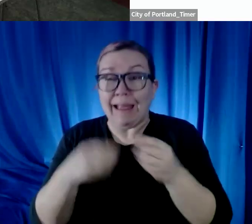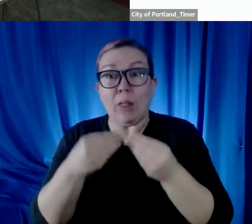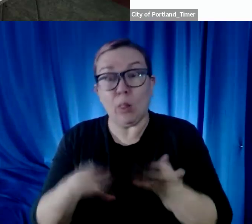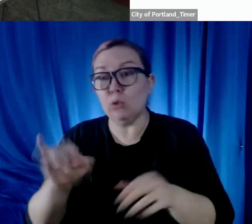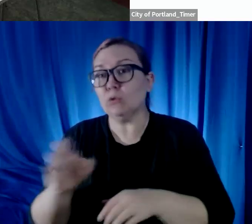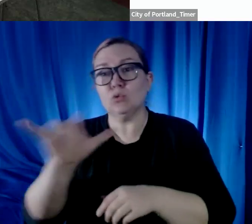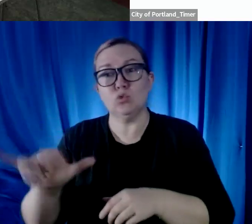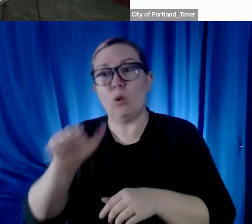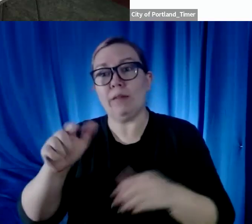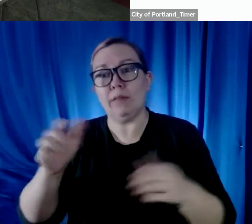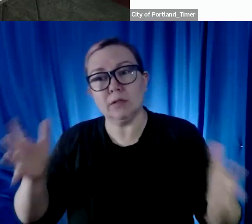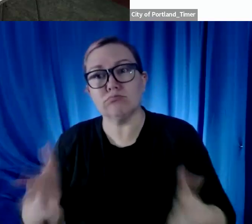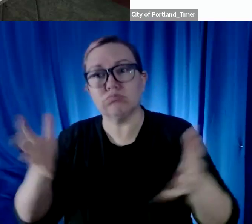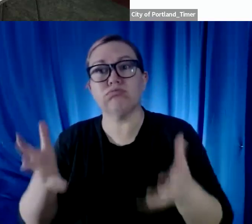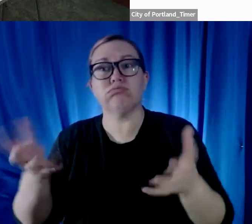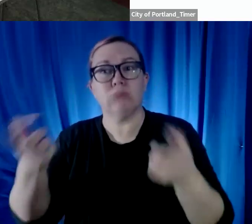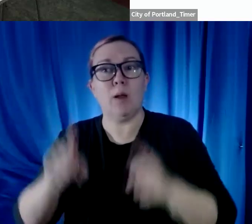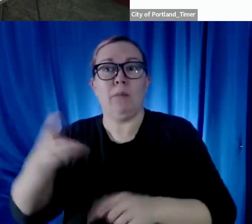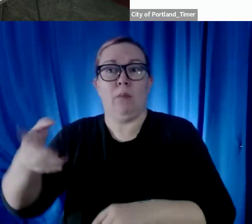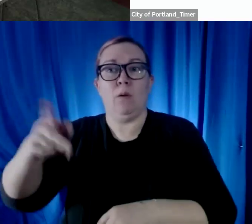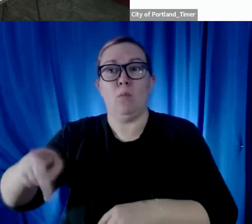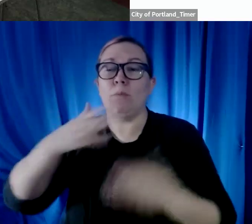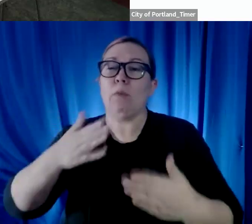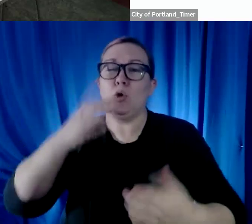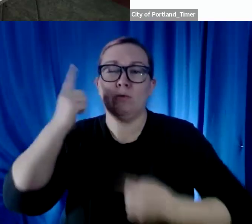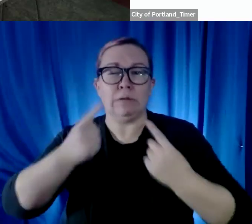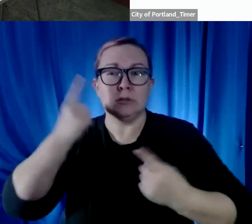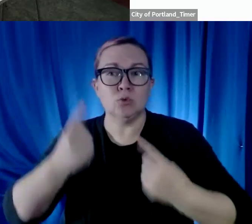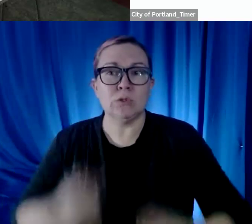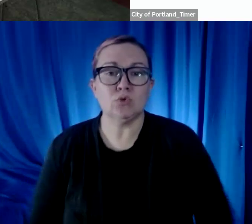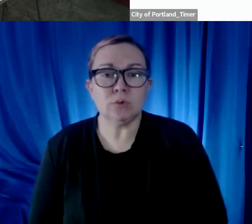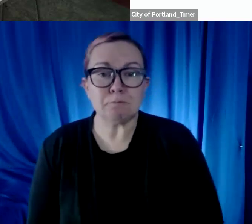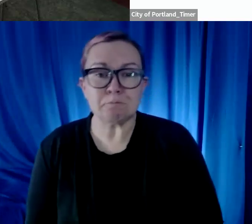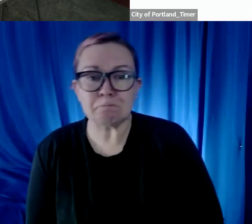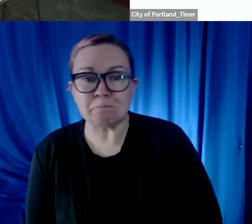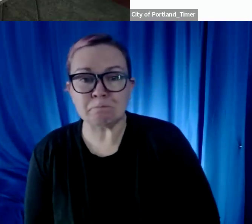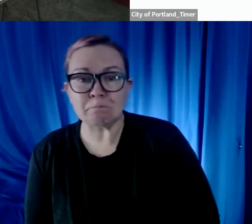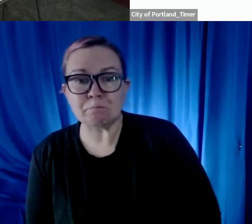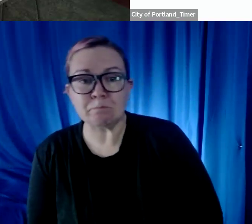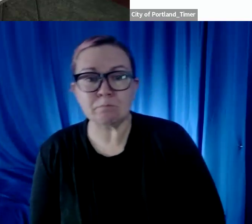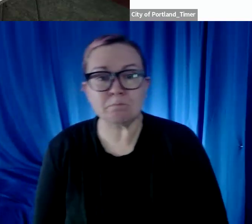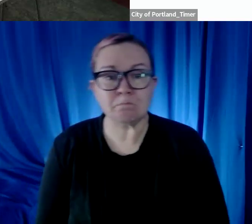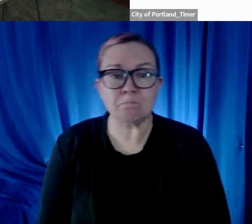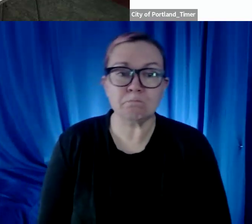Thank you for your consideration.